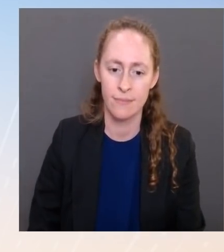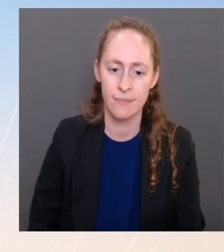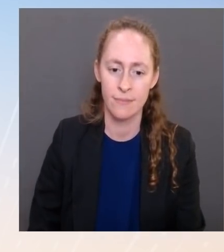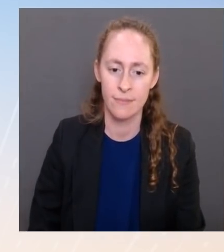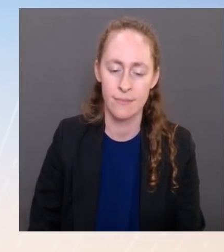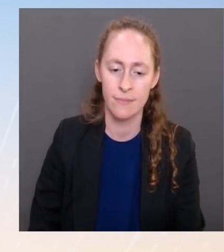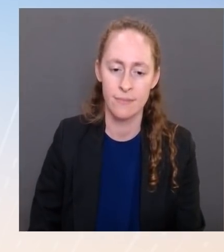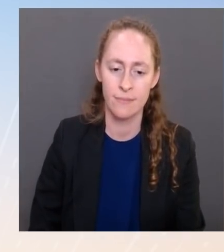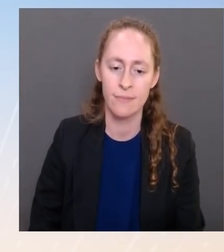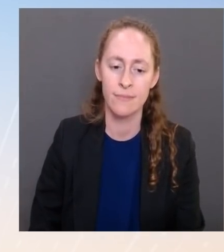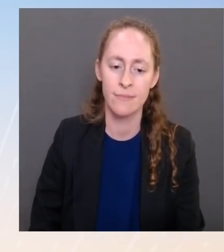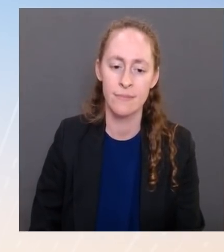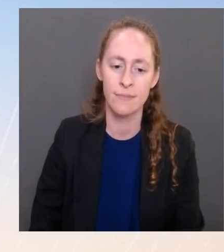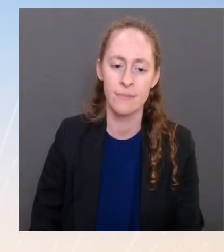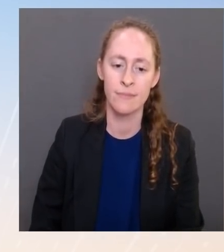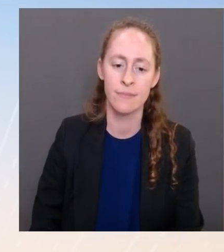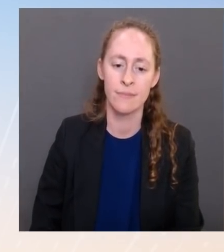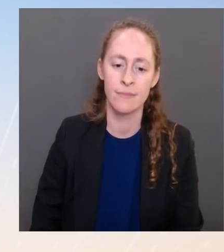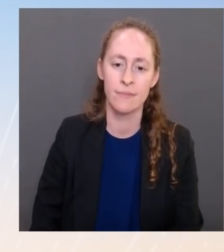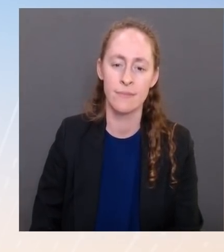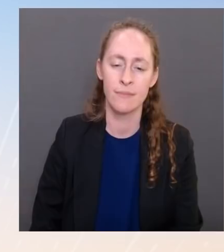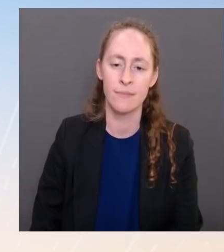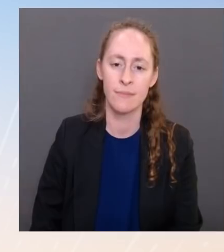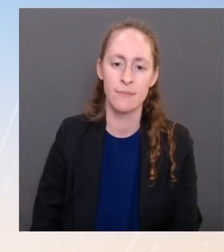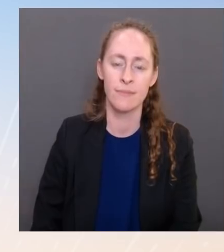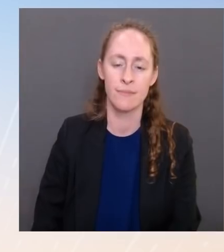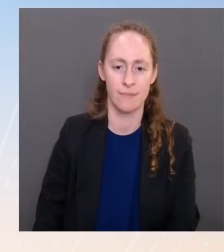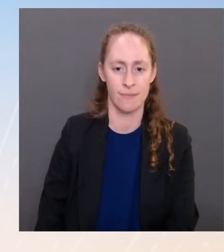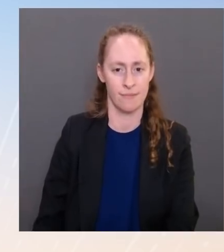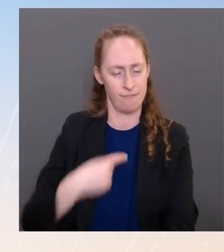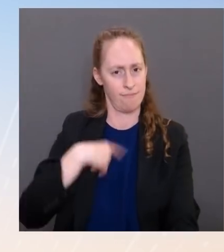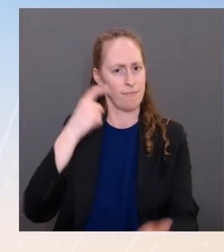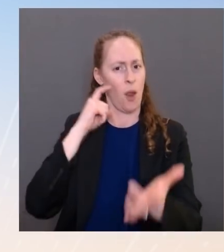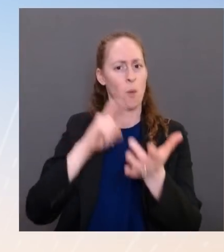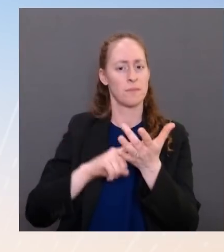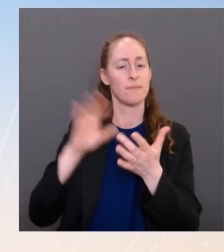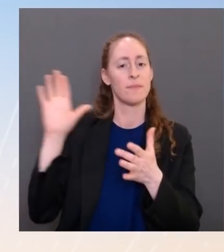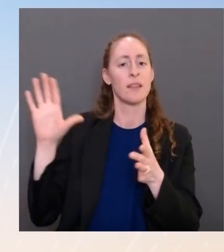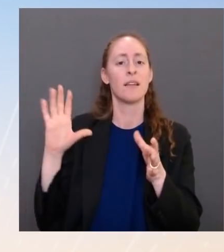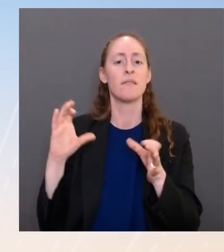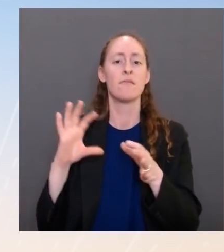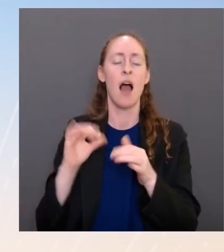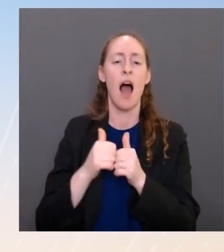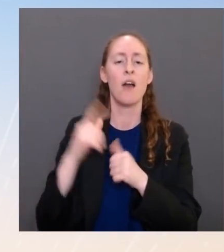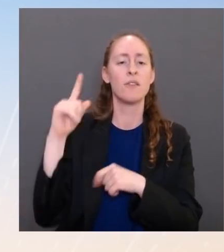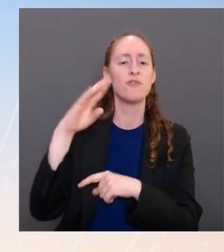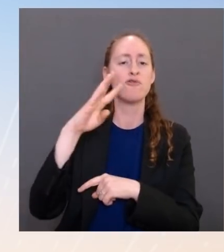the language that you used today and a bit in recent days on calling this "Putin's price hike"